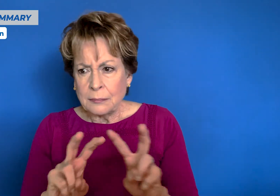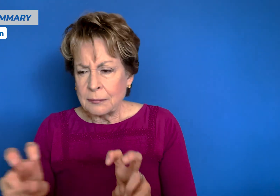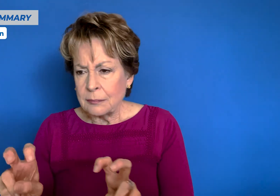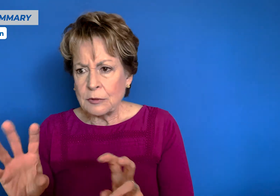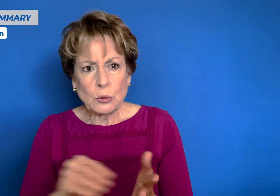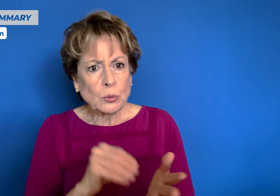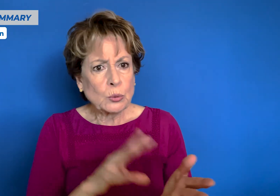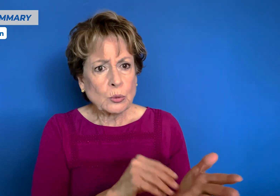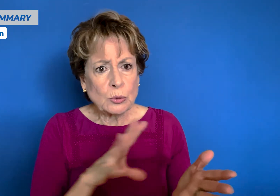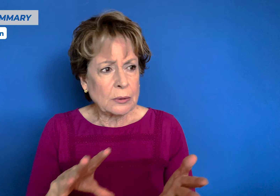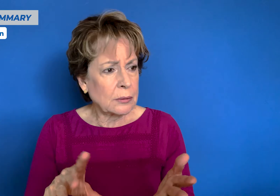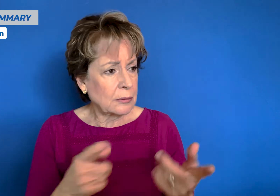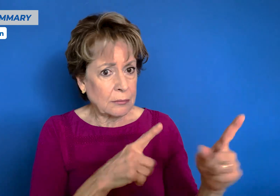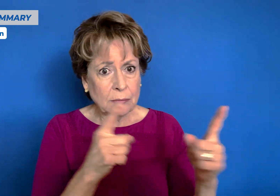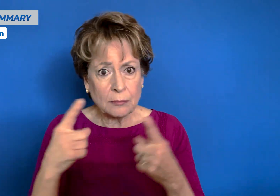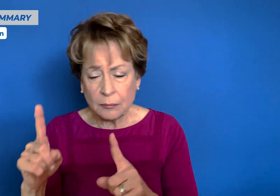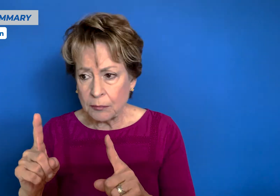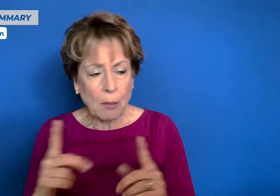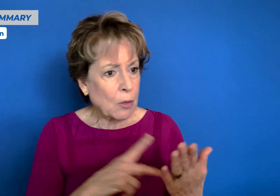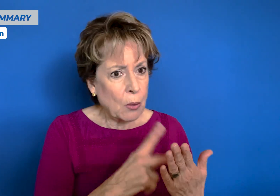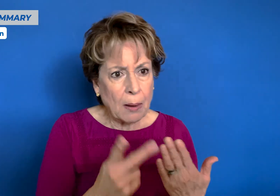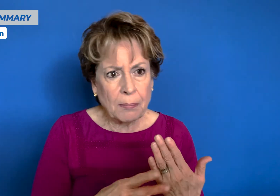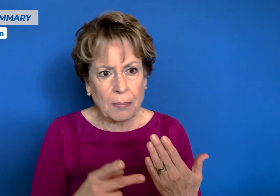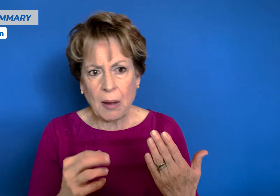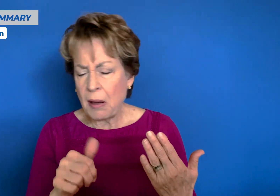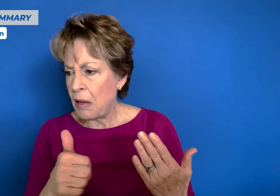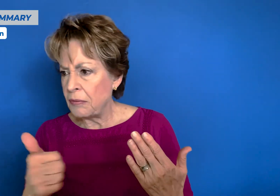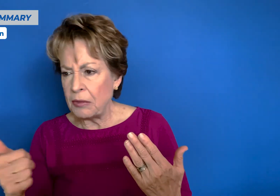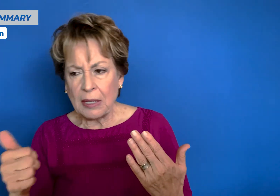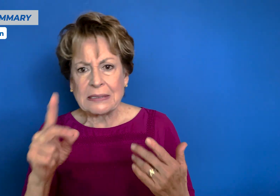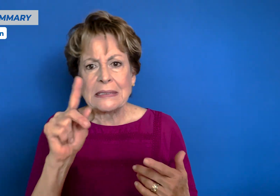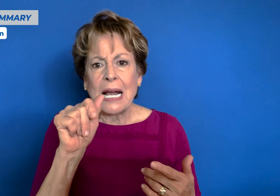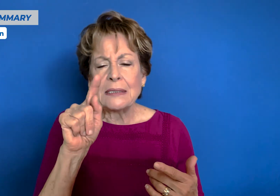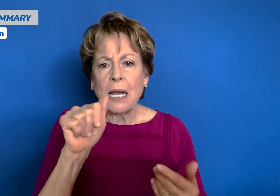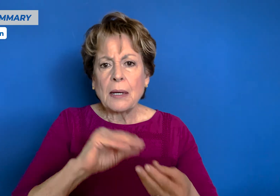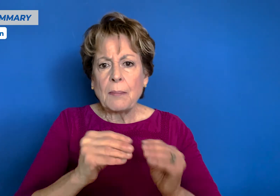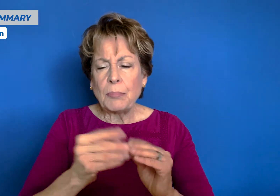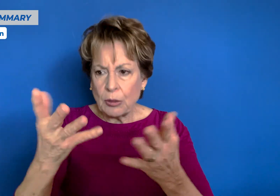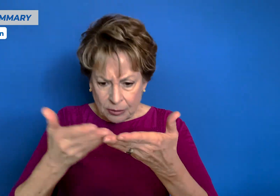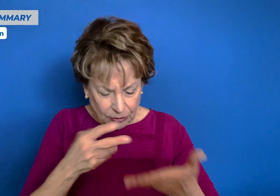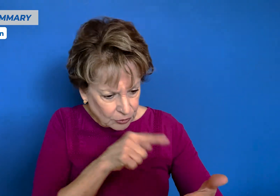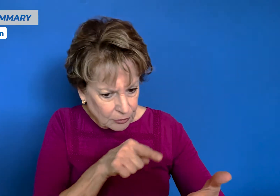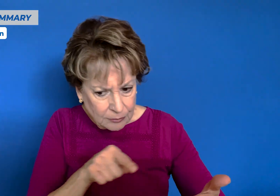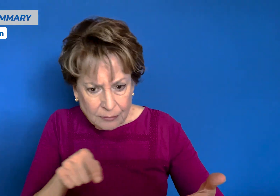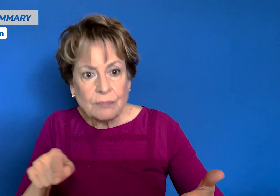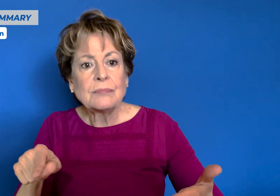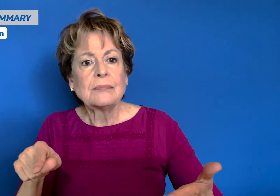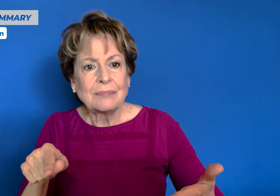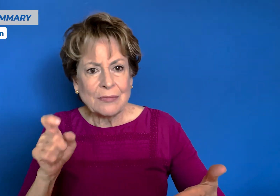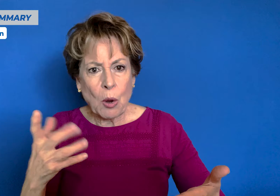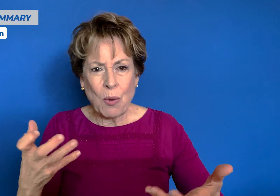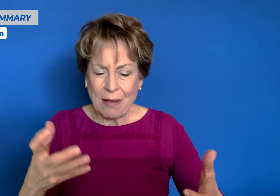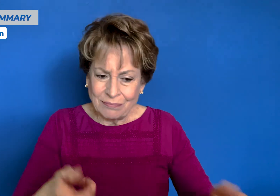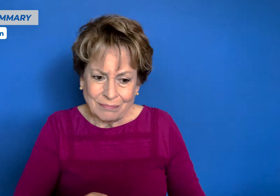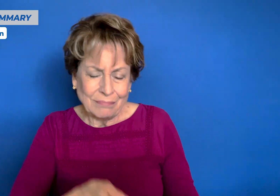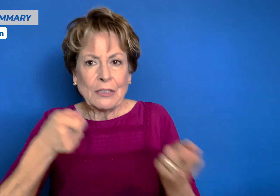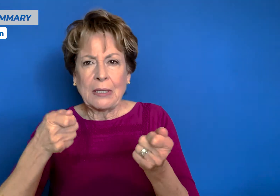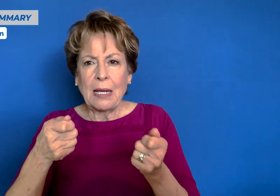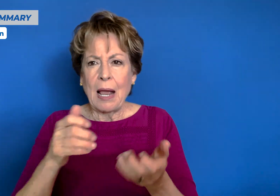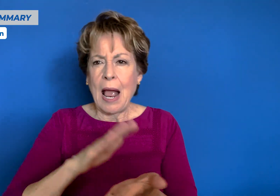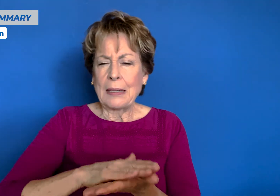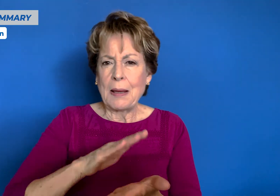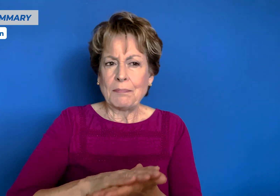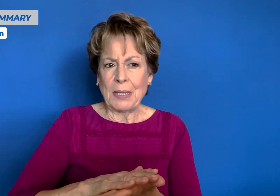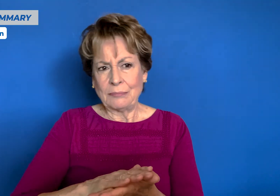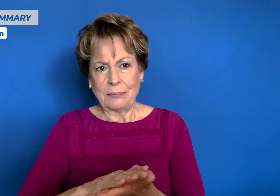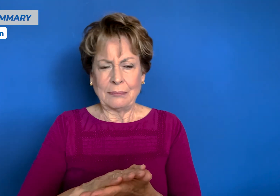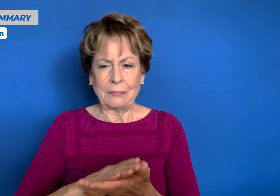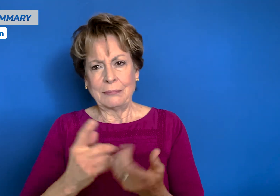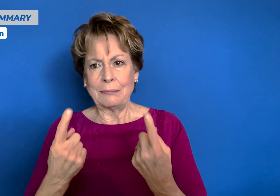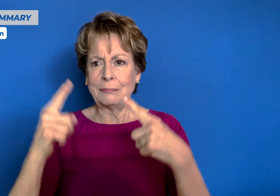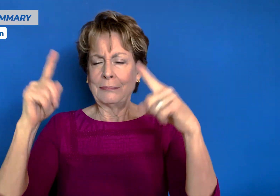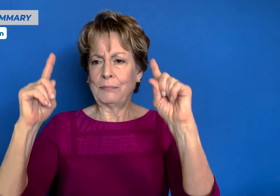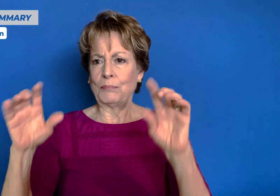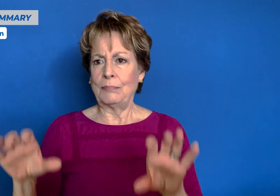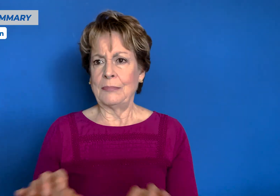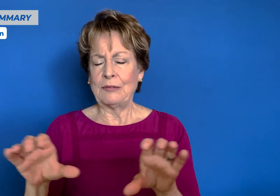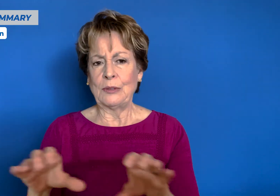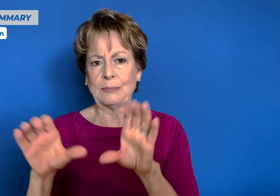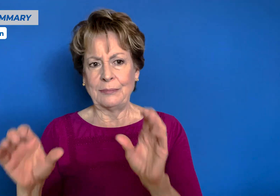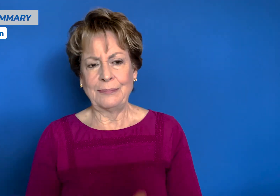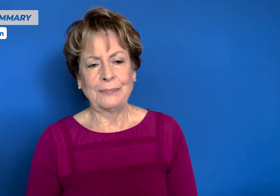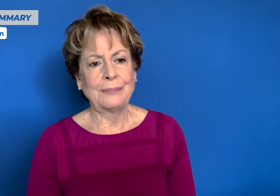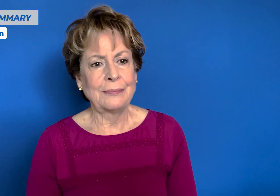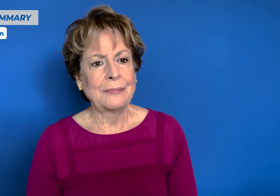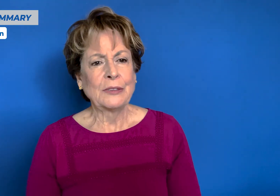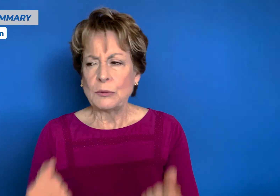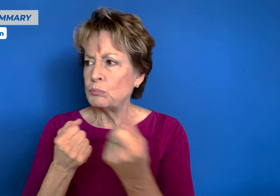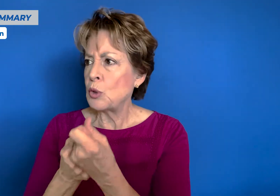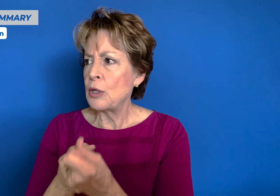Evaluate student achievement, programs, and other data that indicates the school’s overall academic performance.